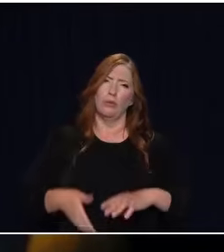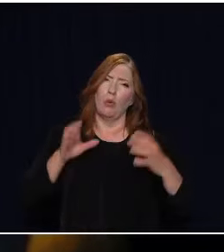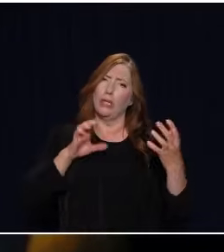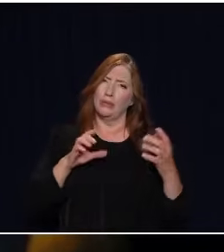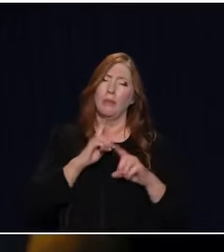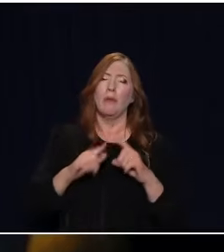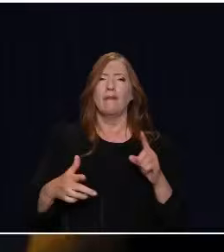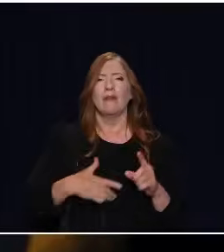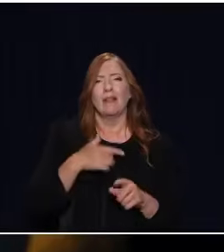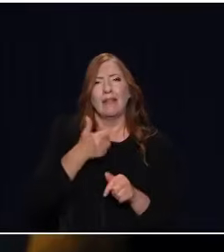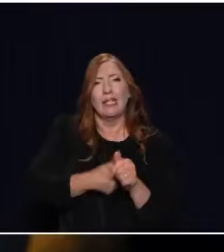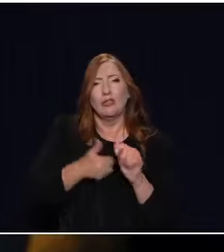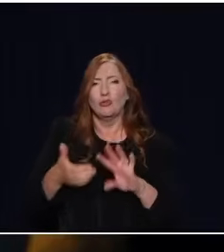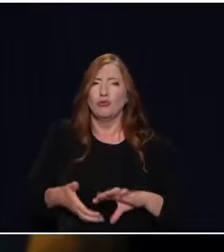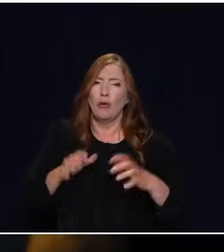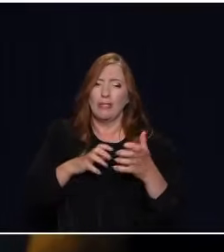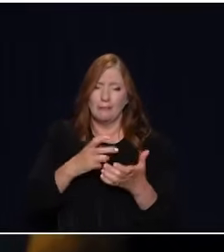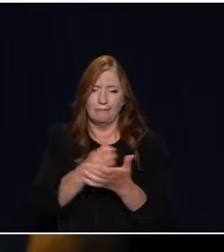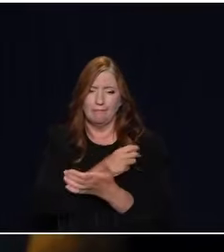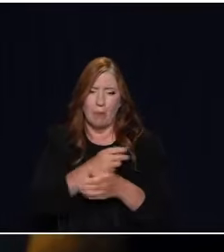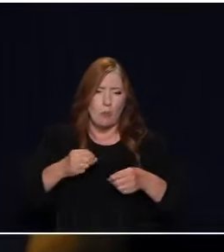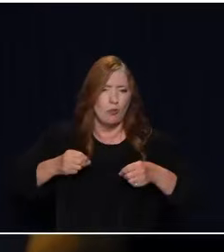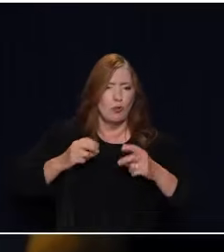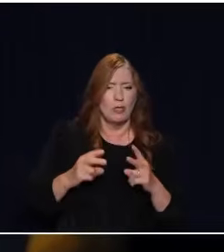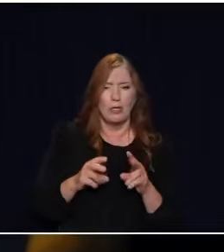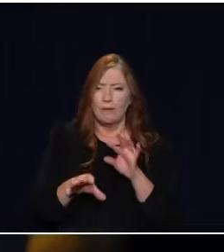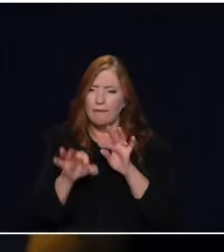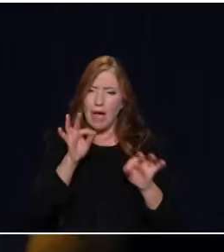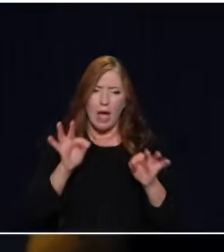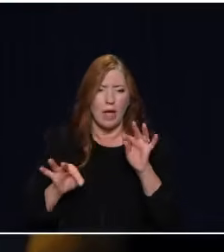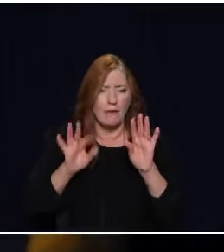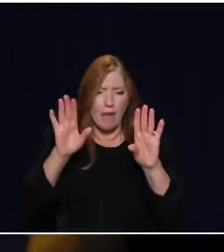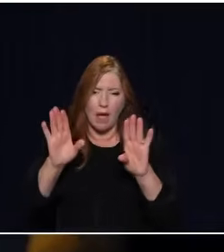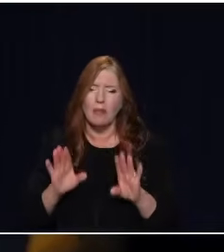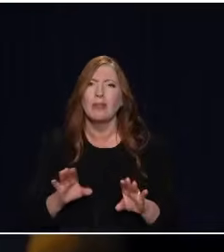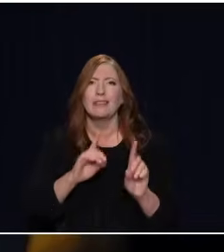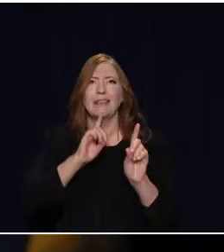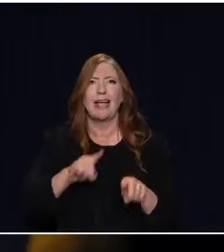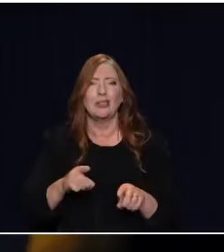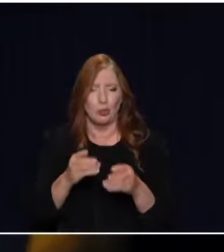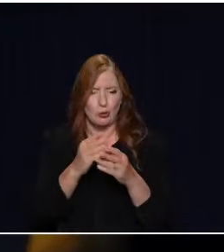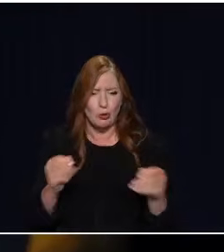I THINK, YOU KNOW, IT IS A CRISIS POINT, BUT I FEEL THAT